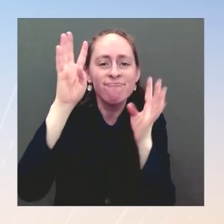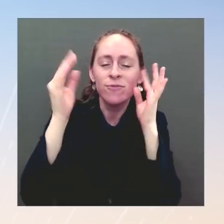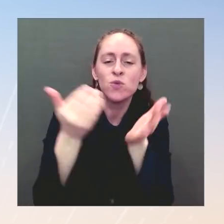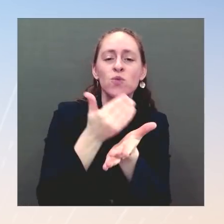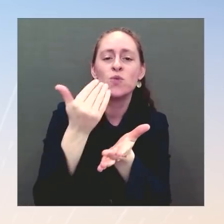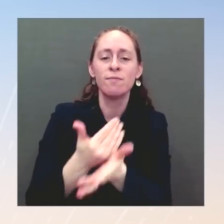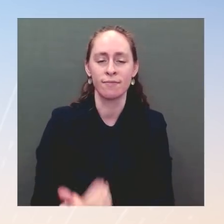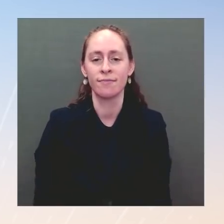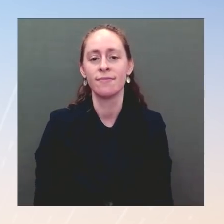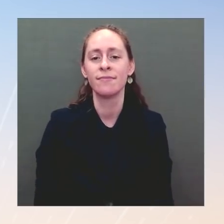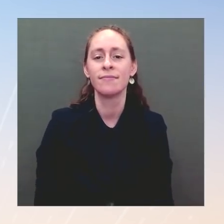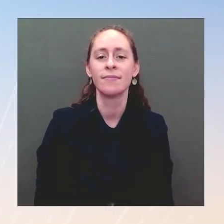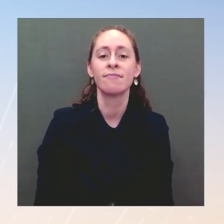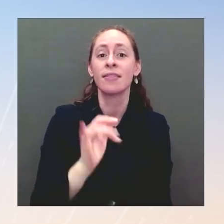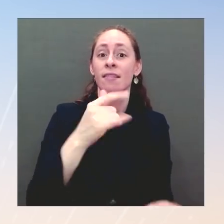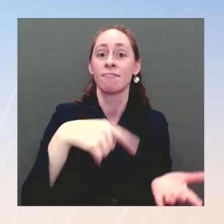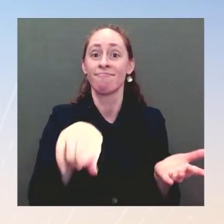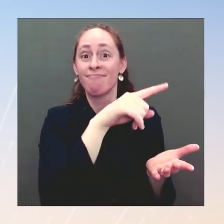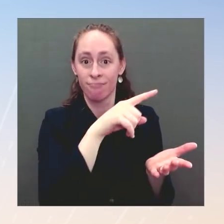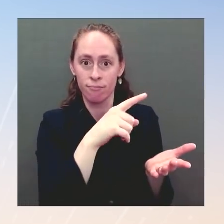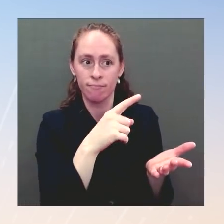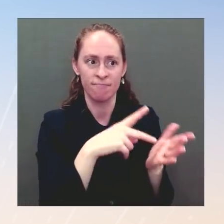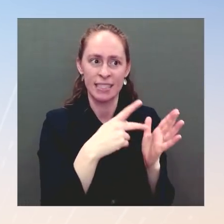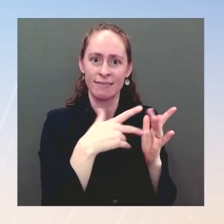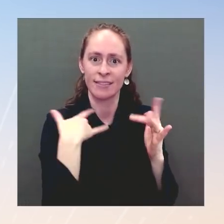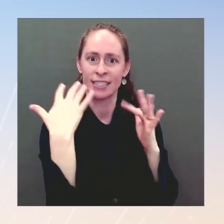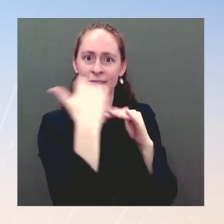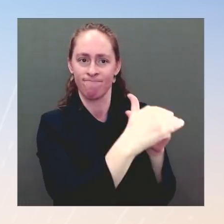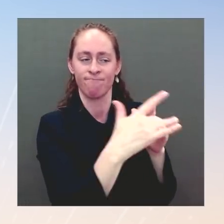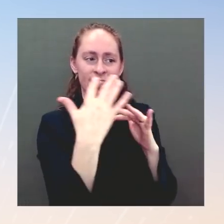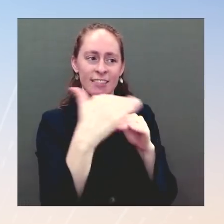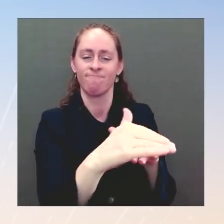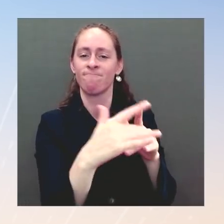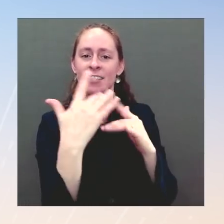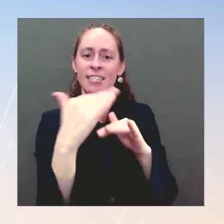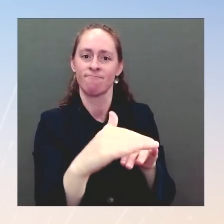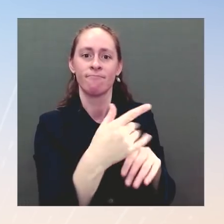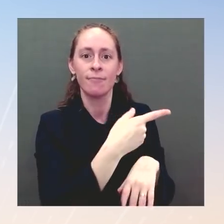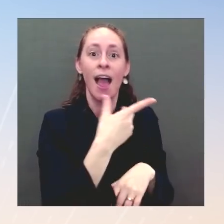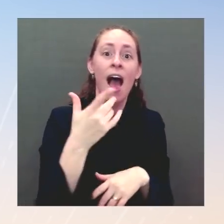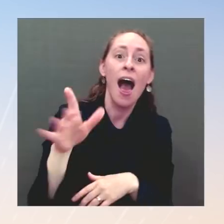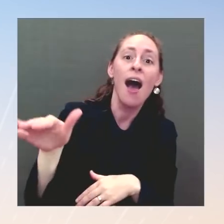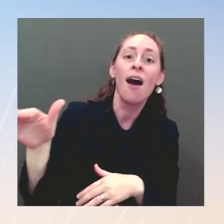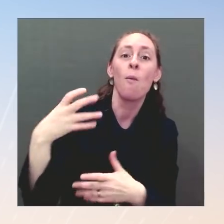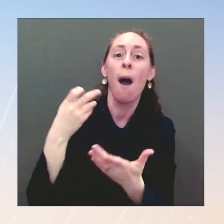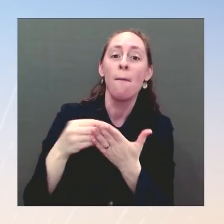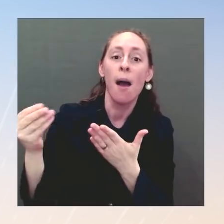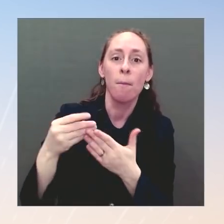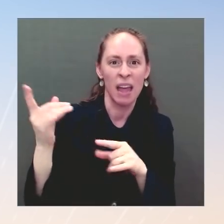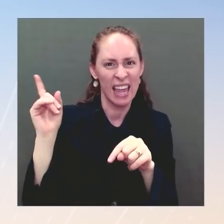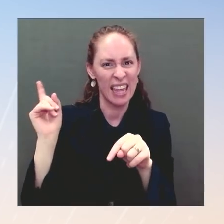So, point is: We have more steps we can take, and we're going to continue to apply those if he escalates. Go ahead. The Press: Thanks, Jen. Given the possibility of an attack